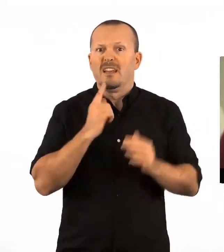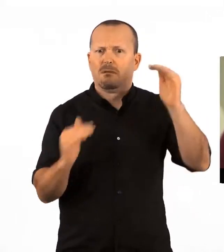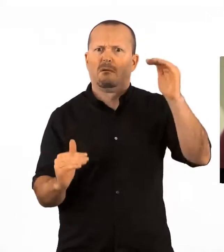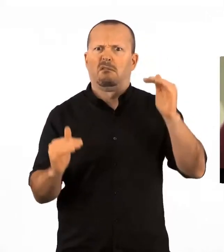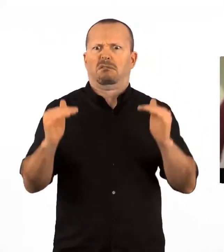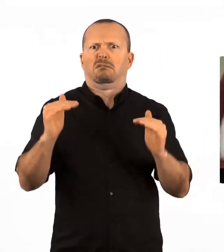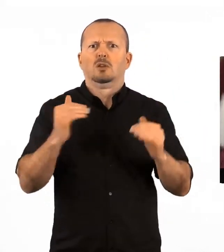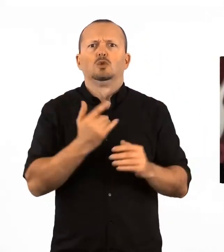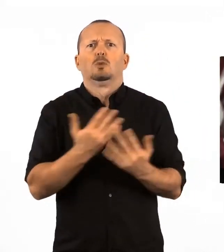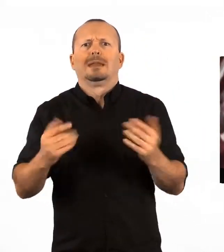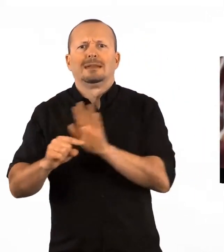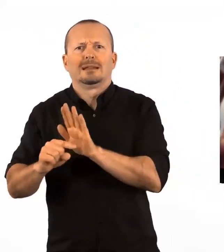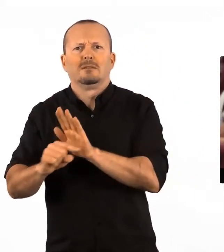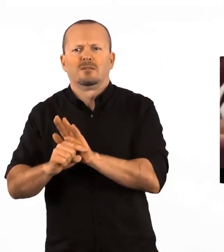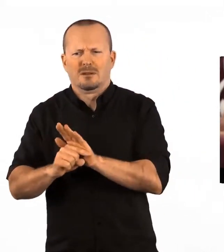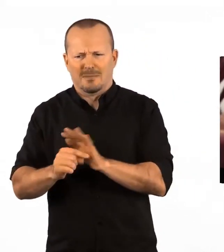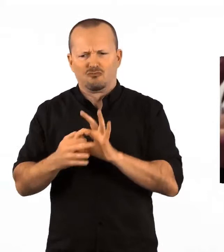you’re starting to impact on your relationship with the child.